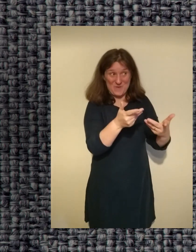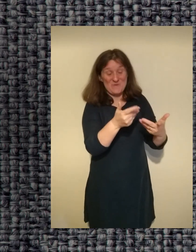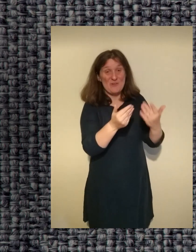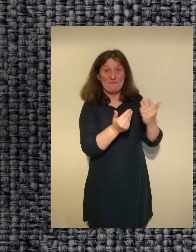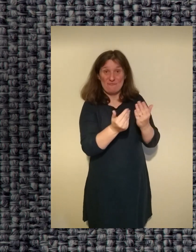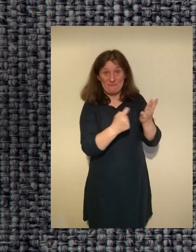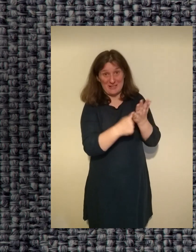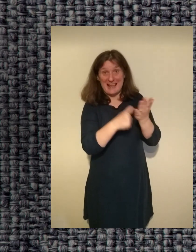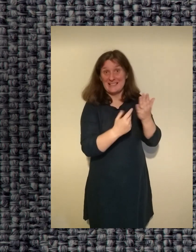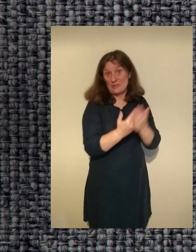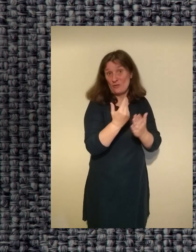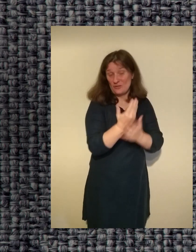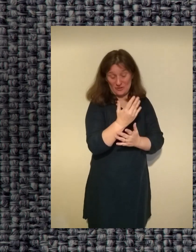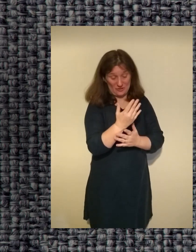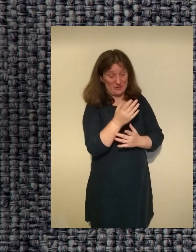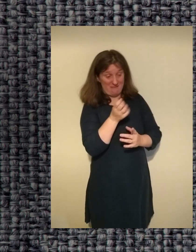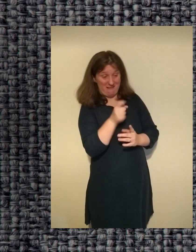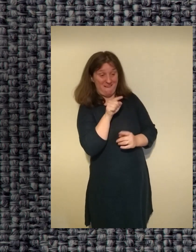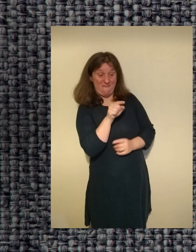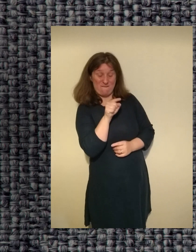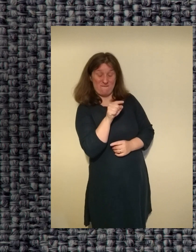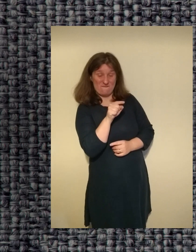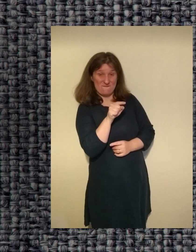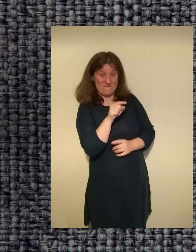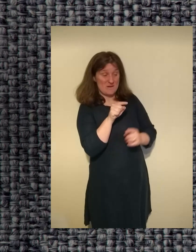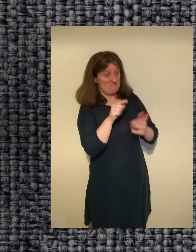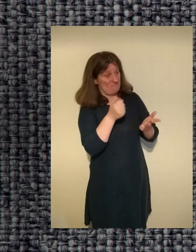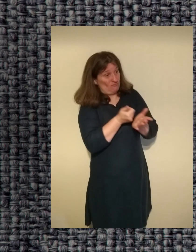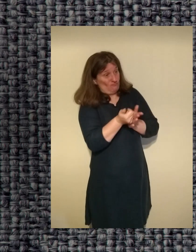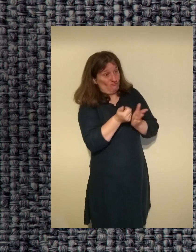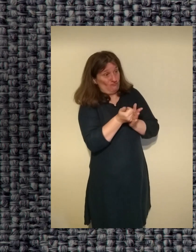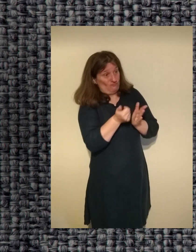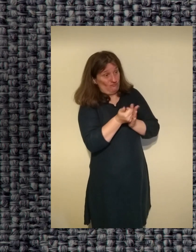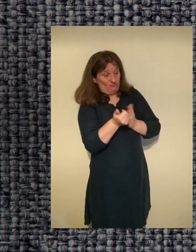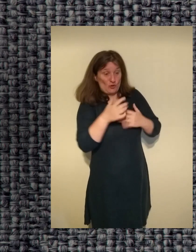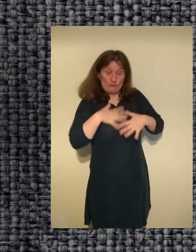focus on the humanity of Christ and the saints, and the Biblical events are portrayed with